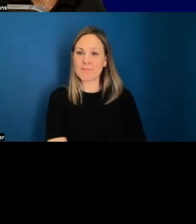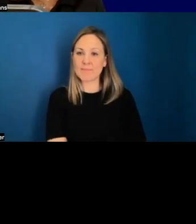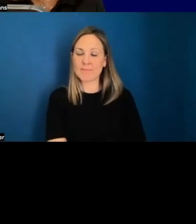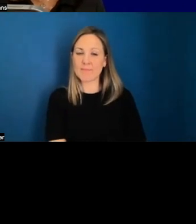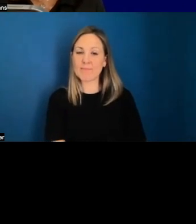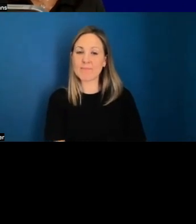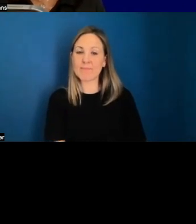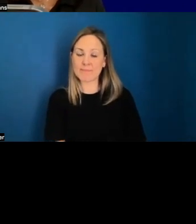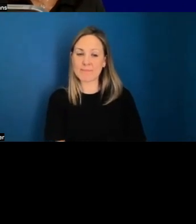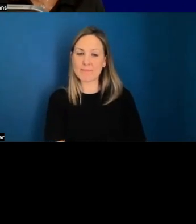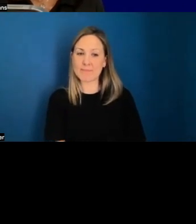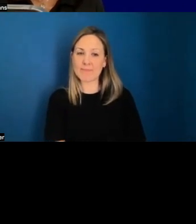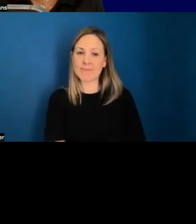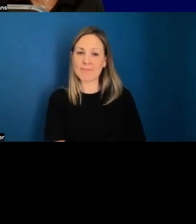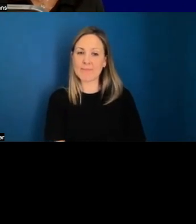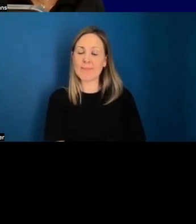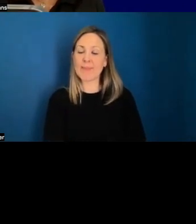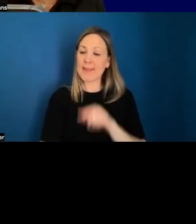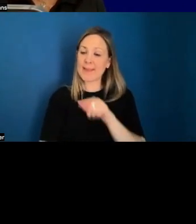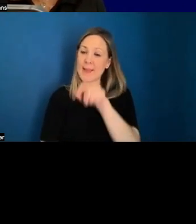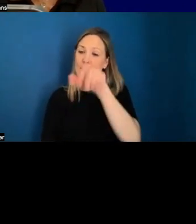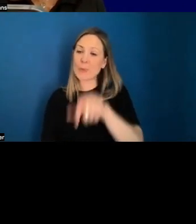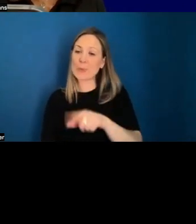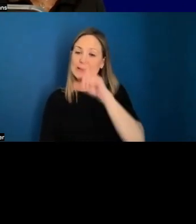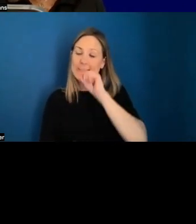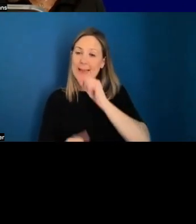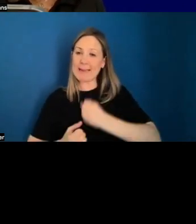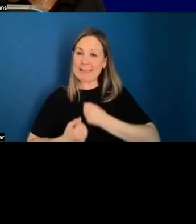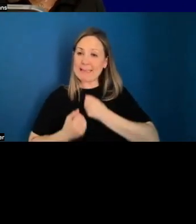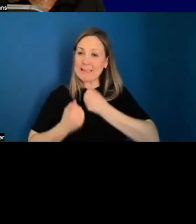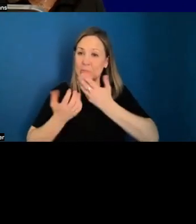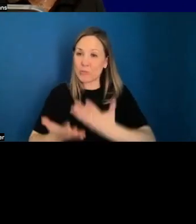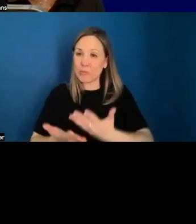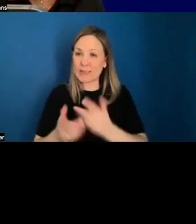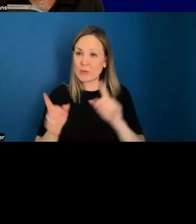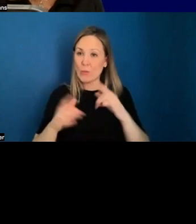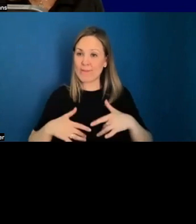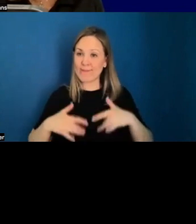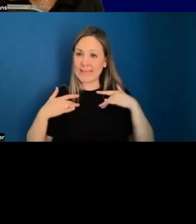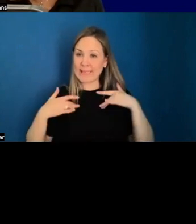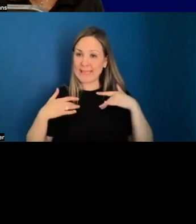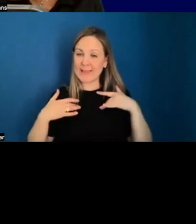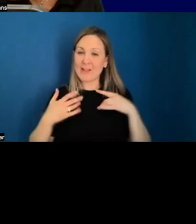to express what they were feeling. Or if the individual wouldn't express to the communication